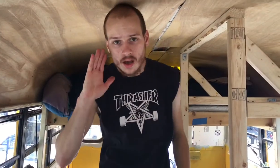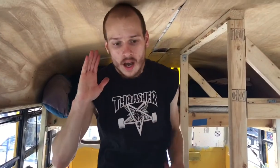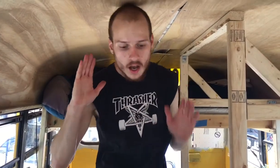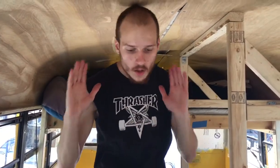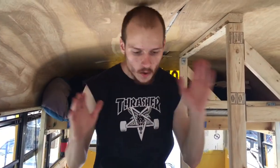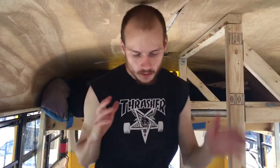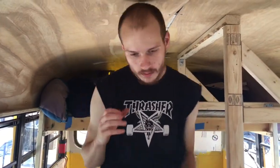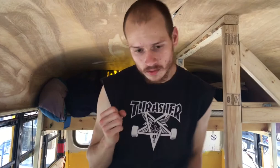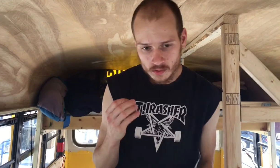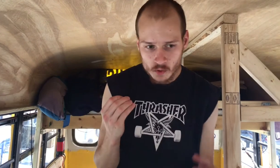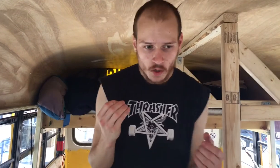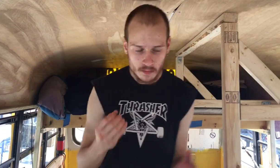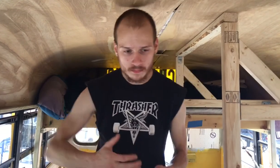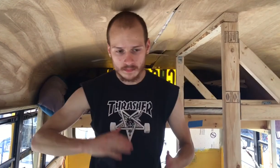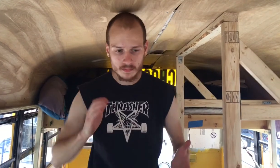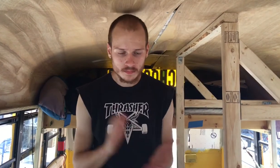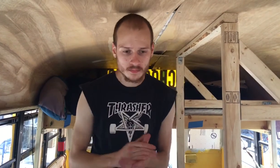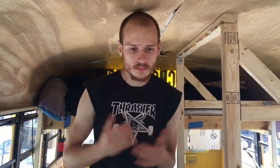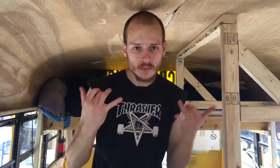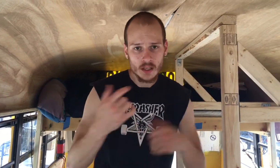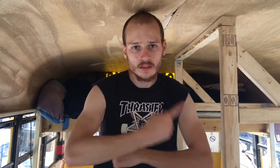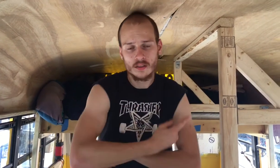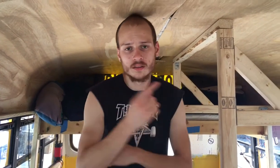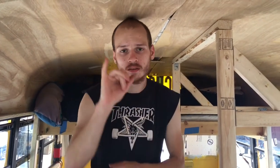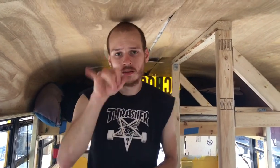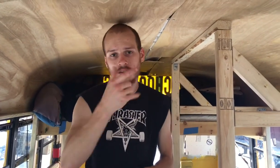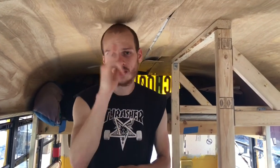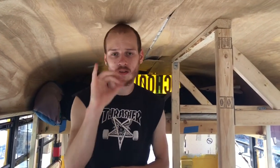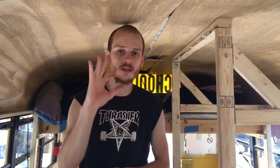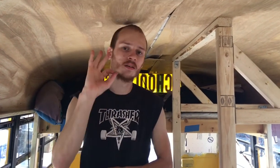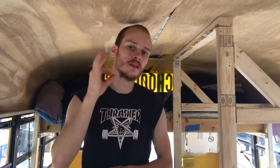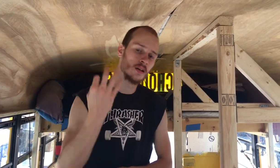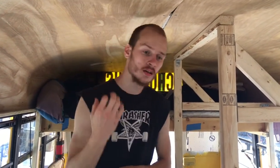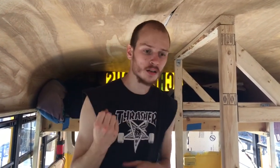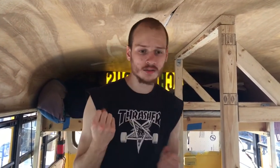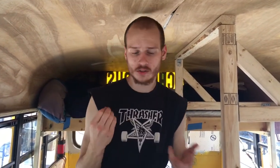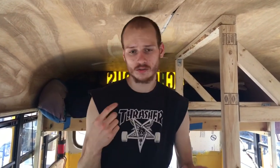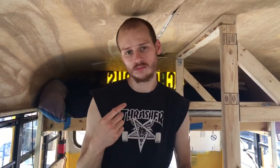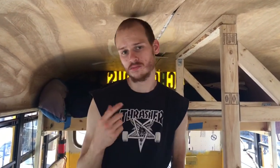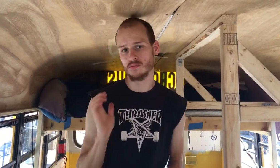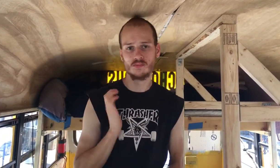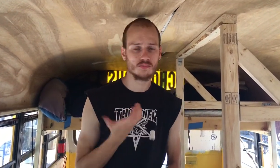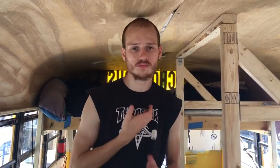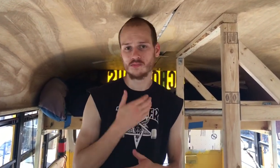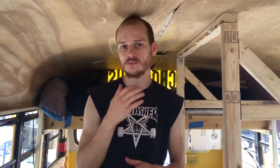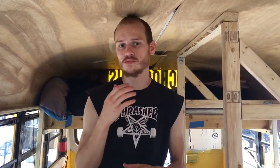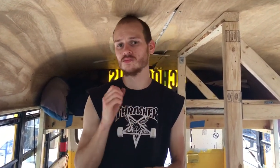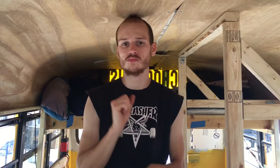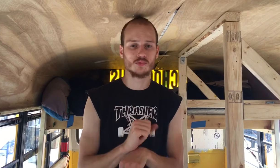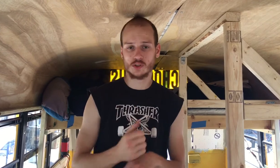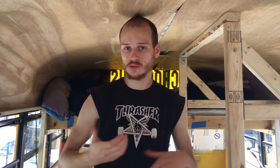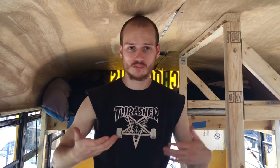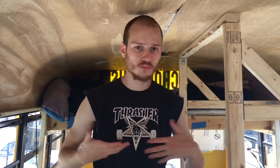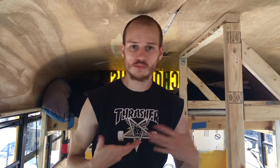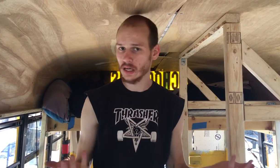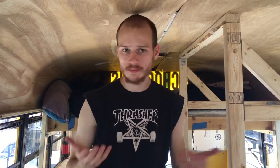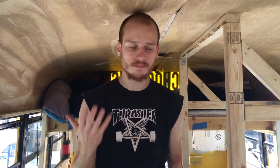Hello So, Today is July 9th So, what our work doing?